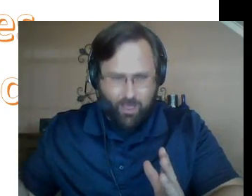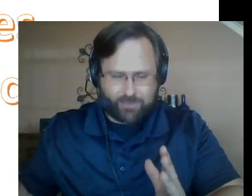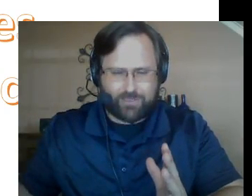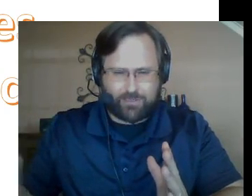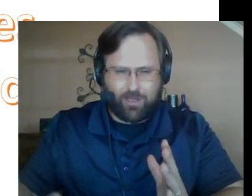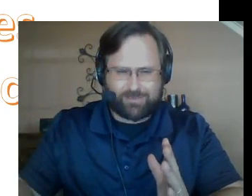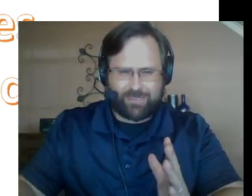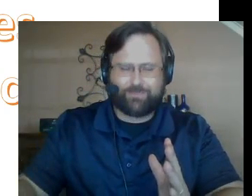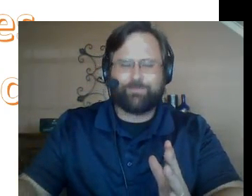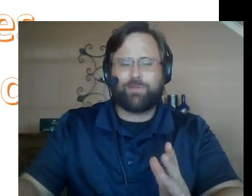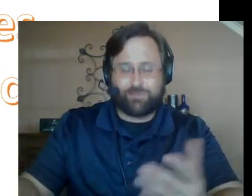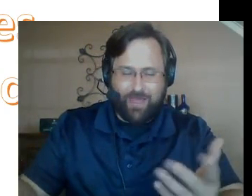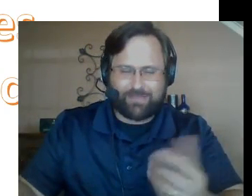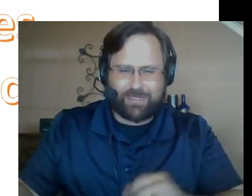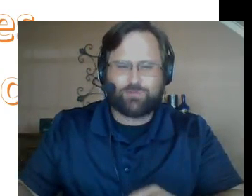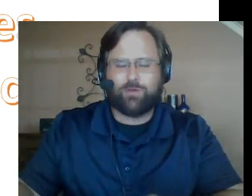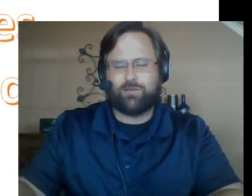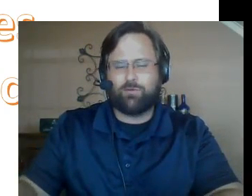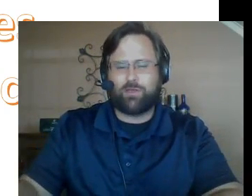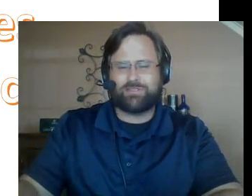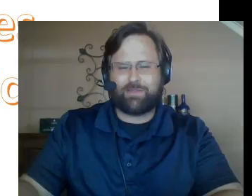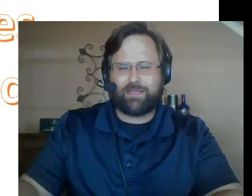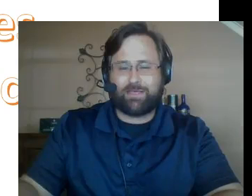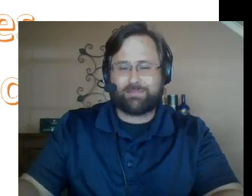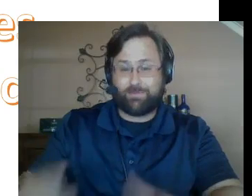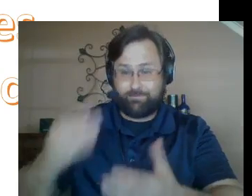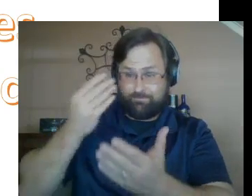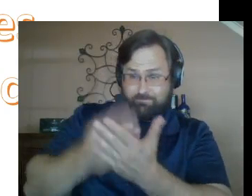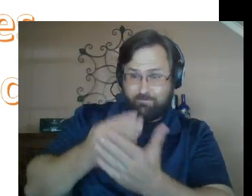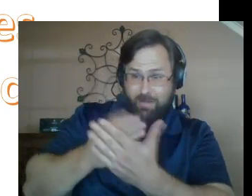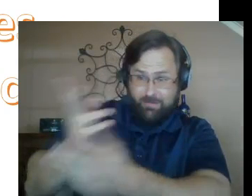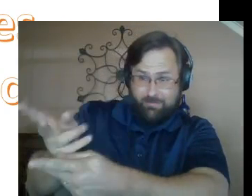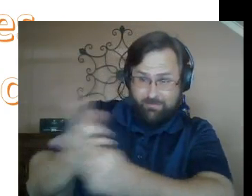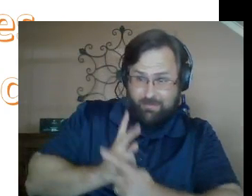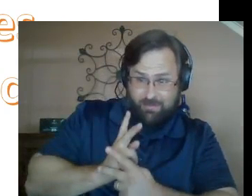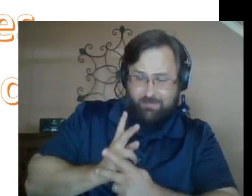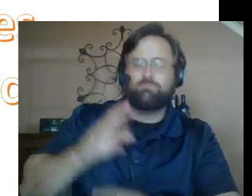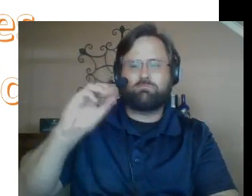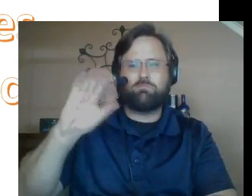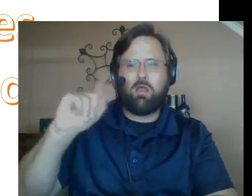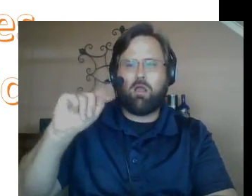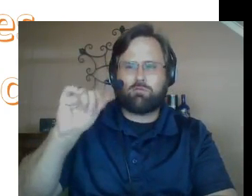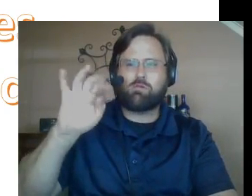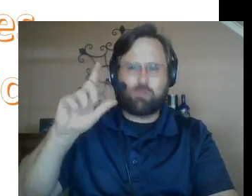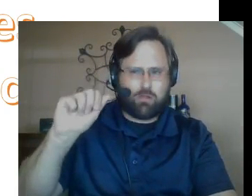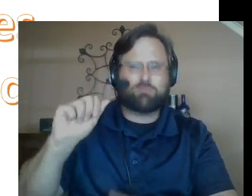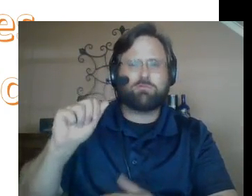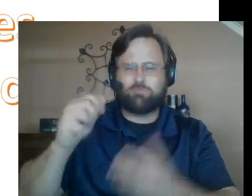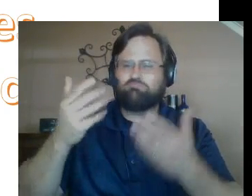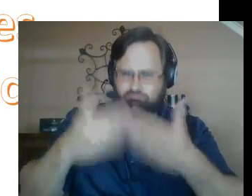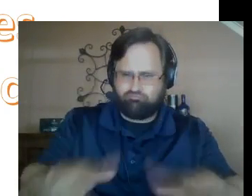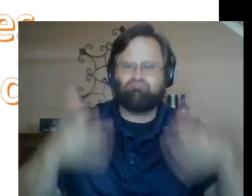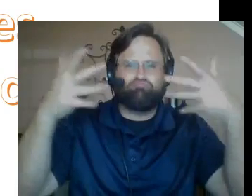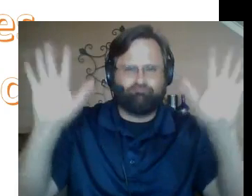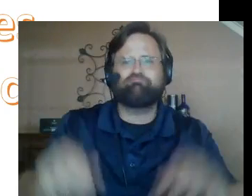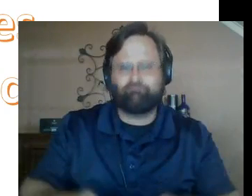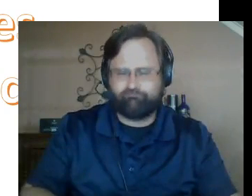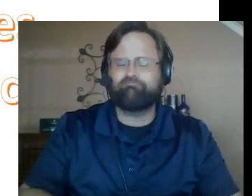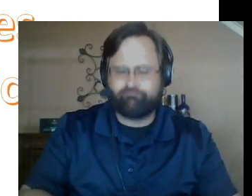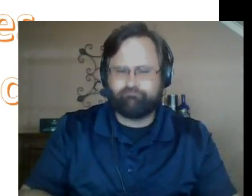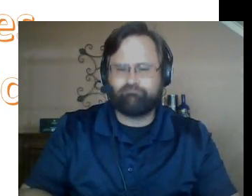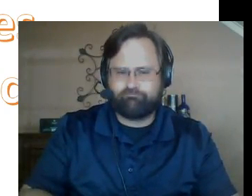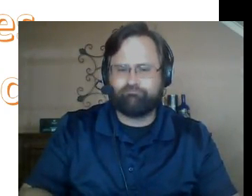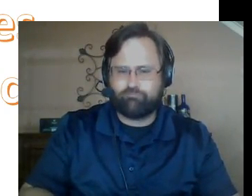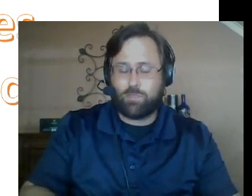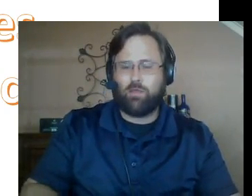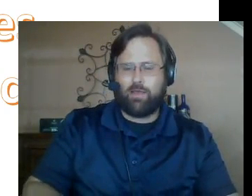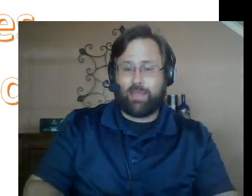Octolanda lost it and so that sentence would would go something like this again